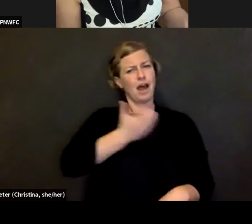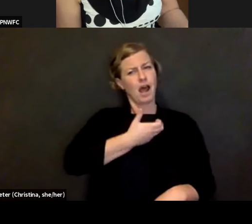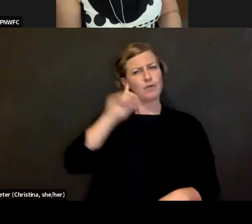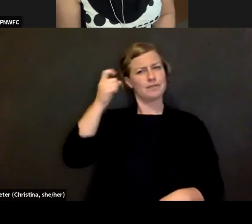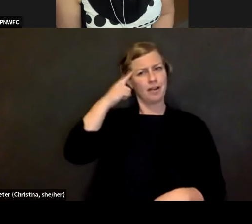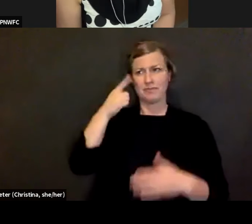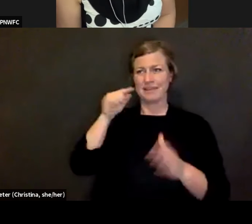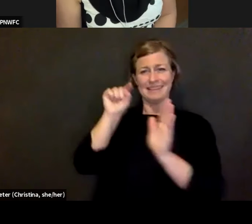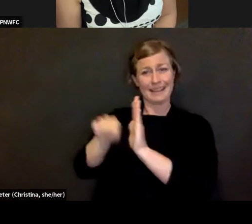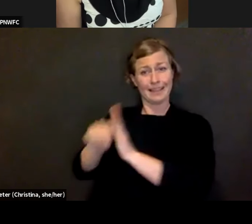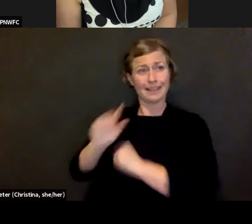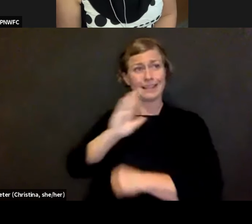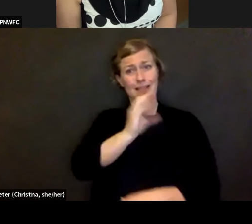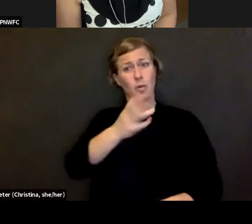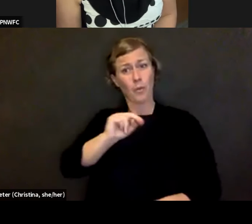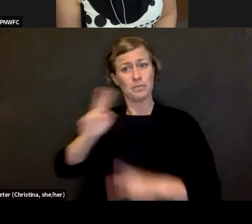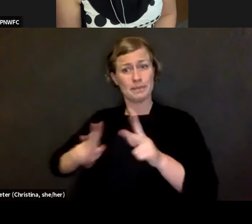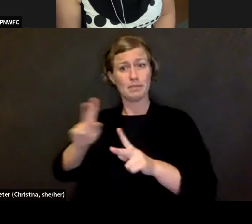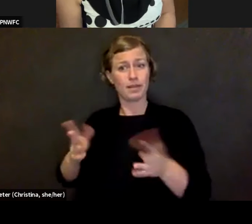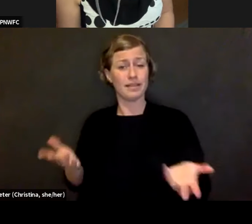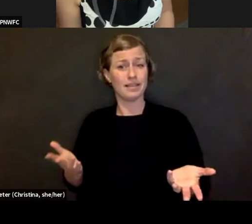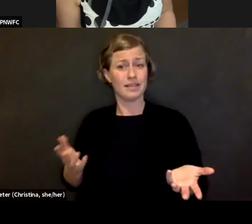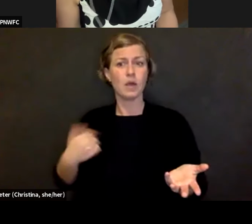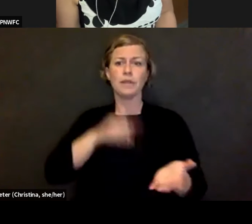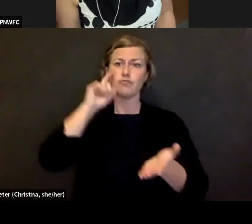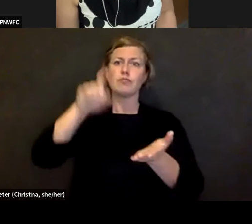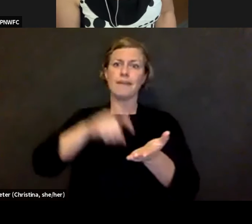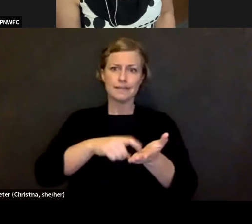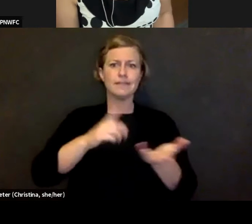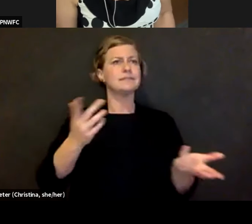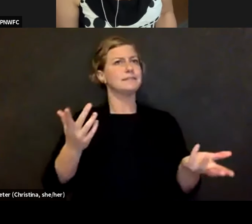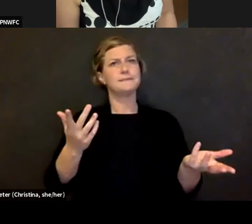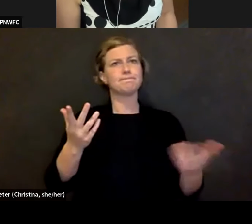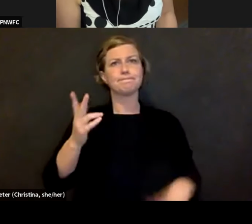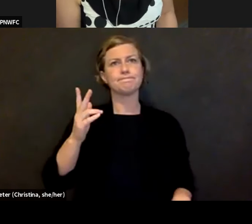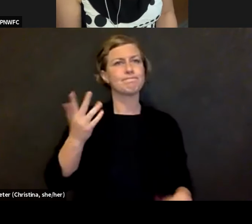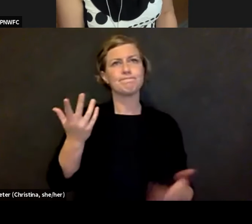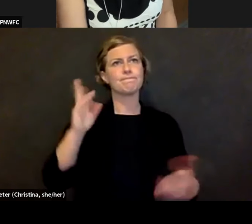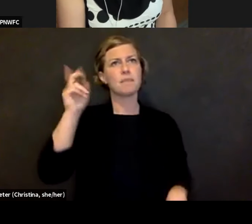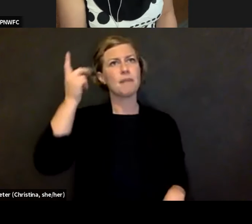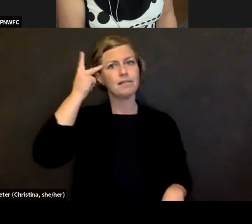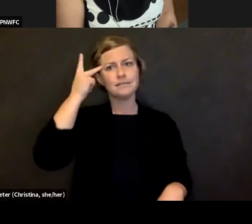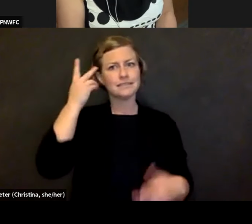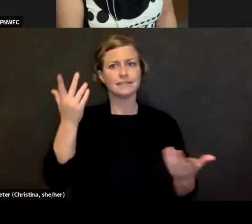to stem the tide of government -- our government killing it's own people and